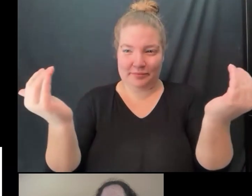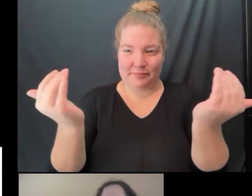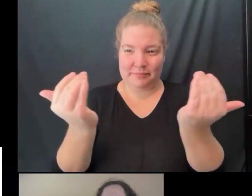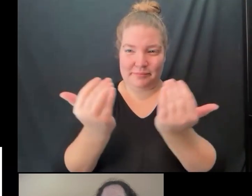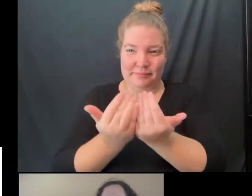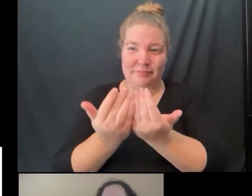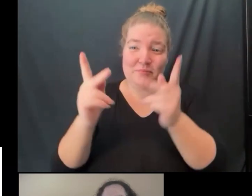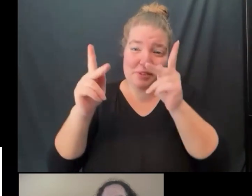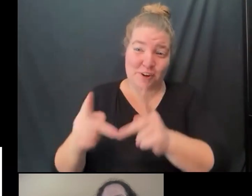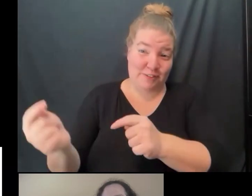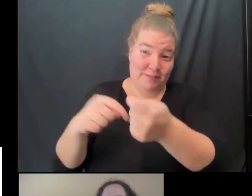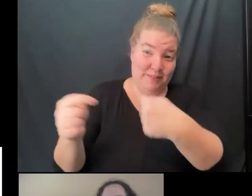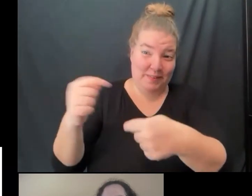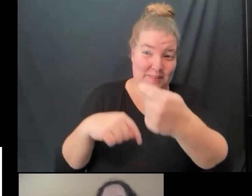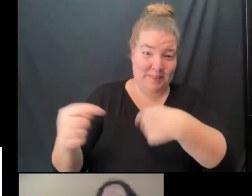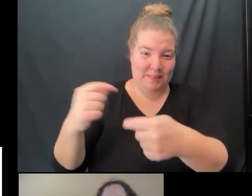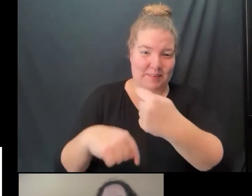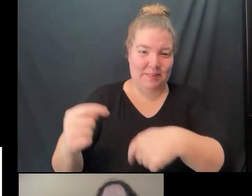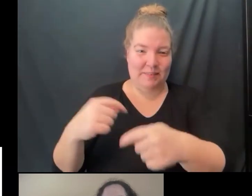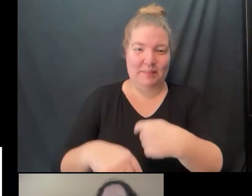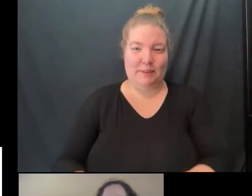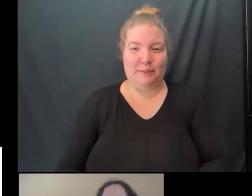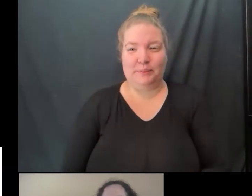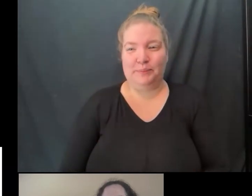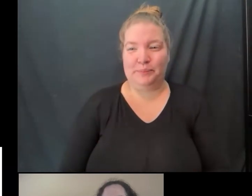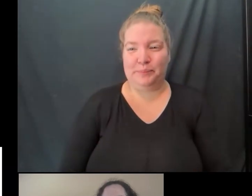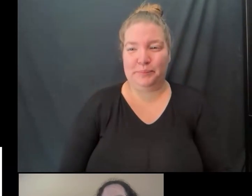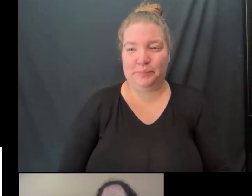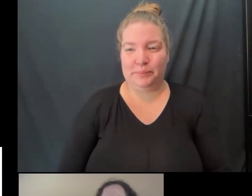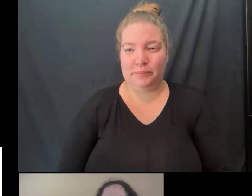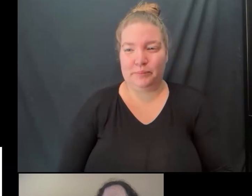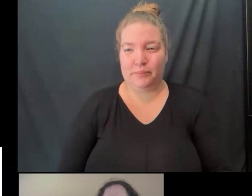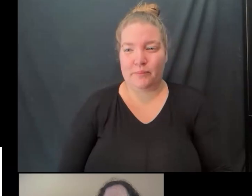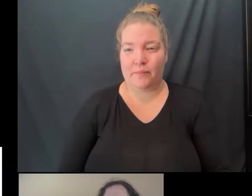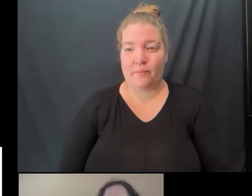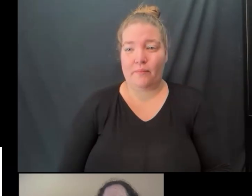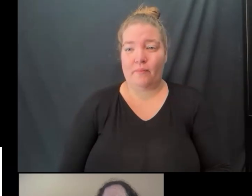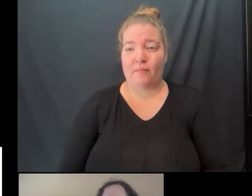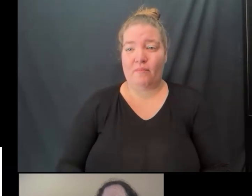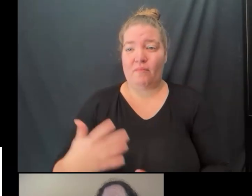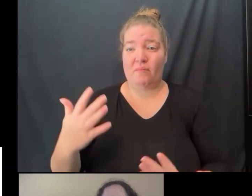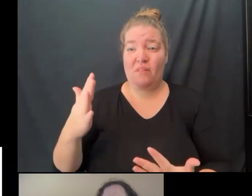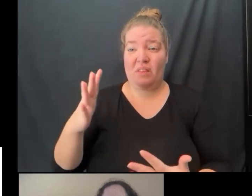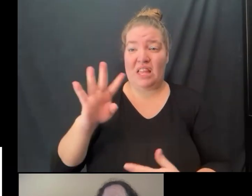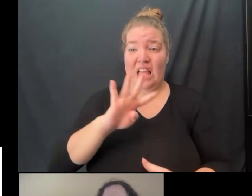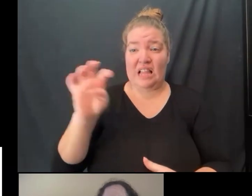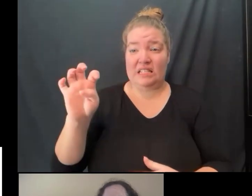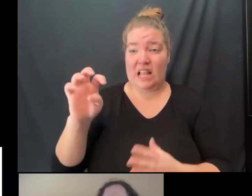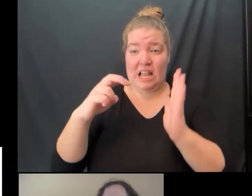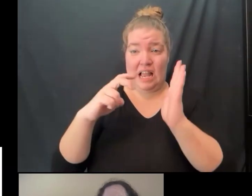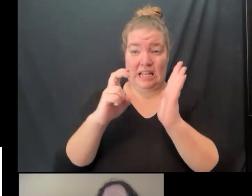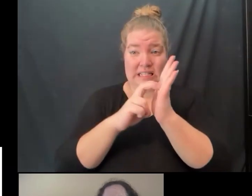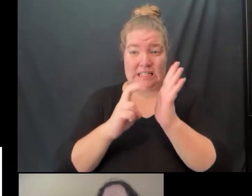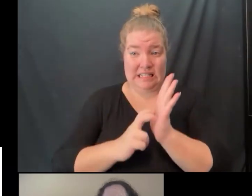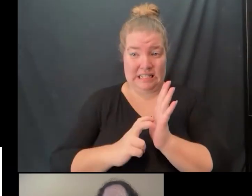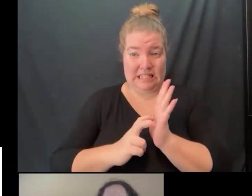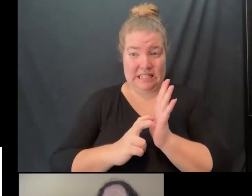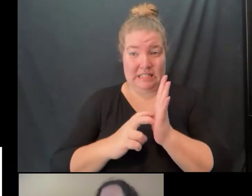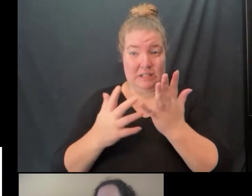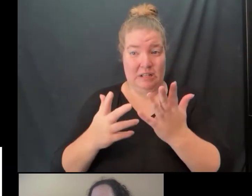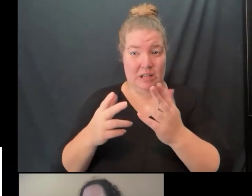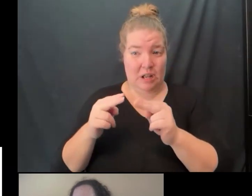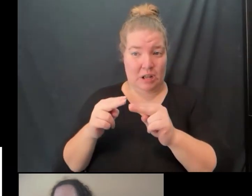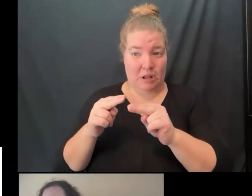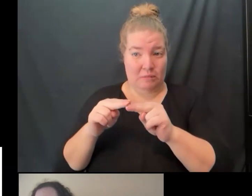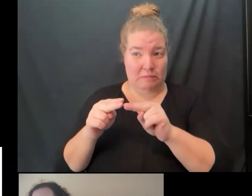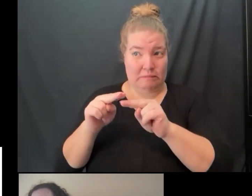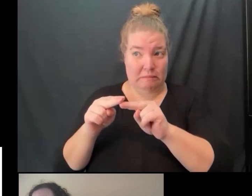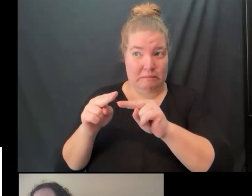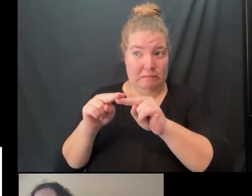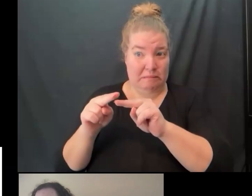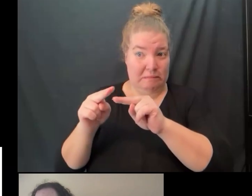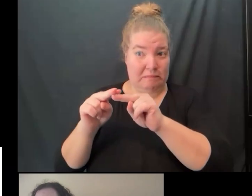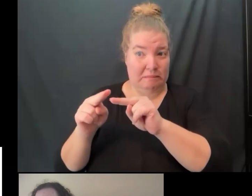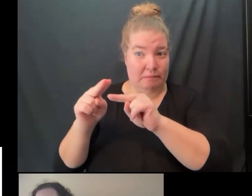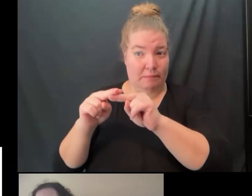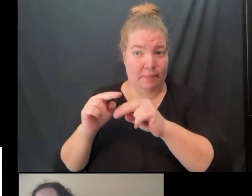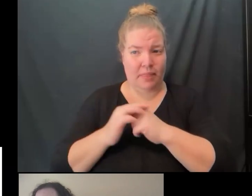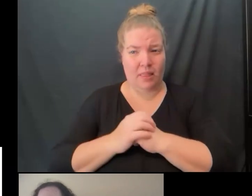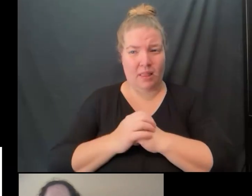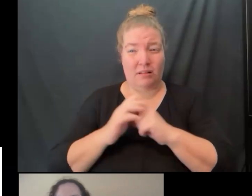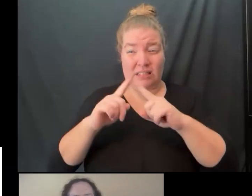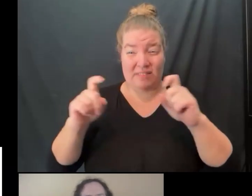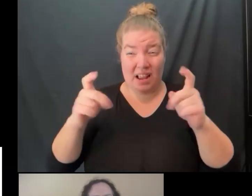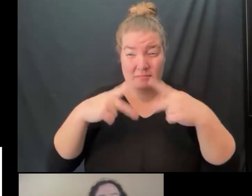We have over 400 registrants and counting from over 17 countries,